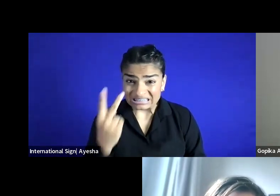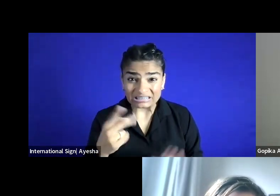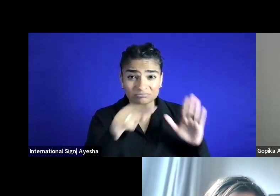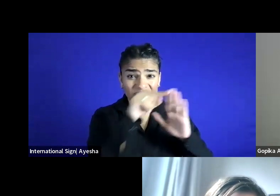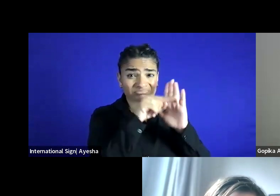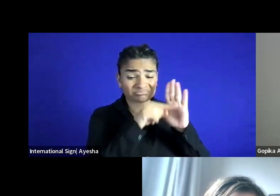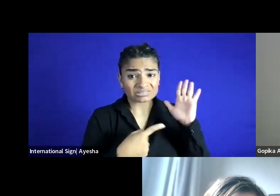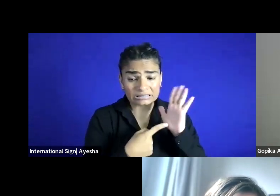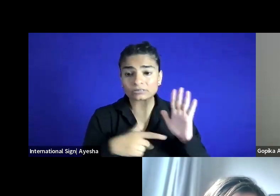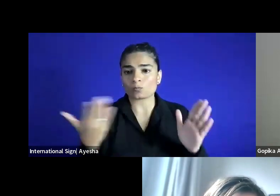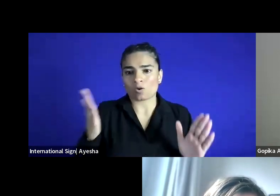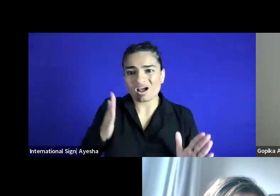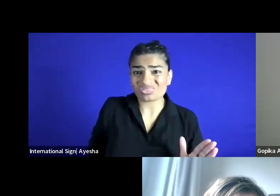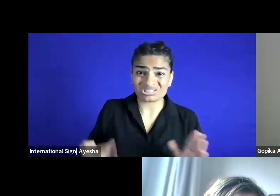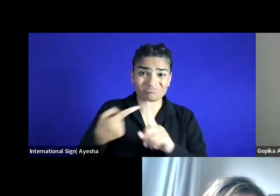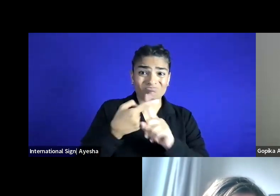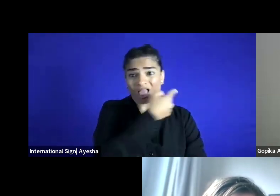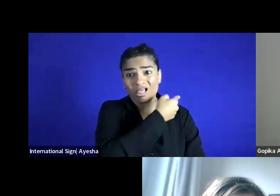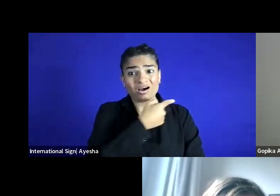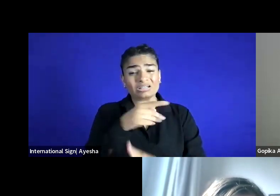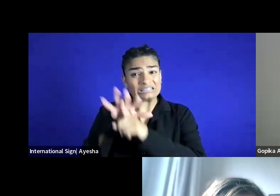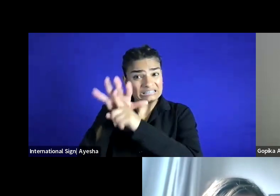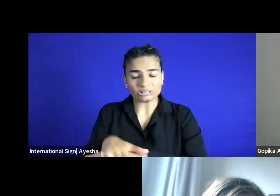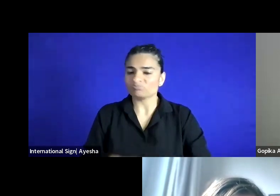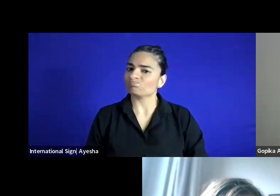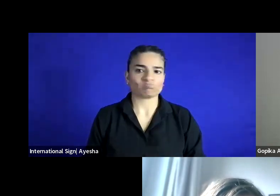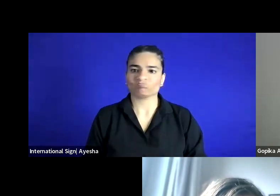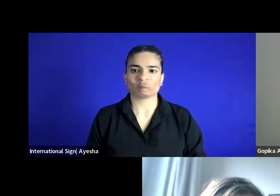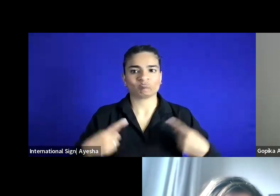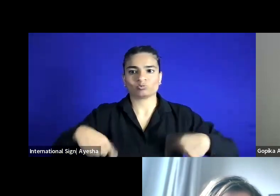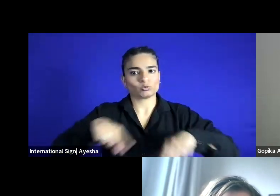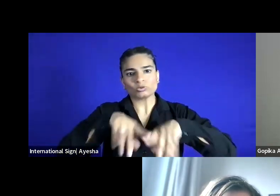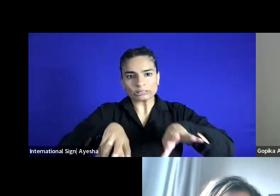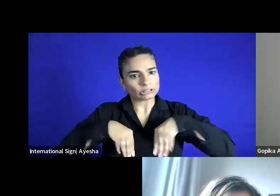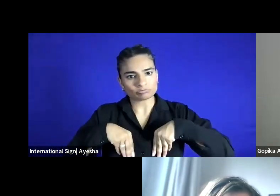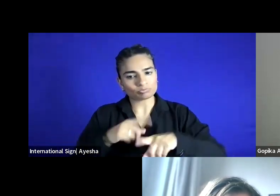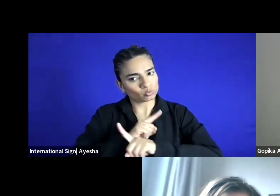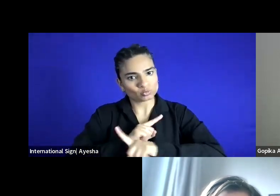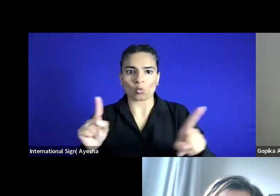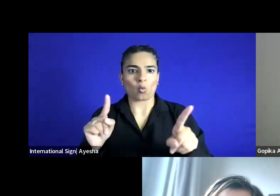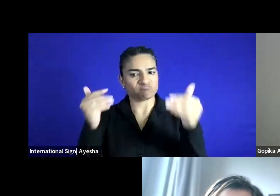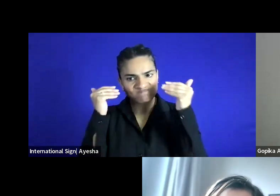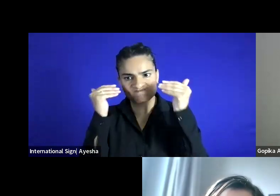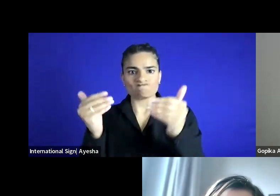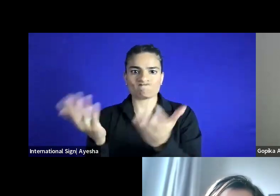this is something that will not, be able to have to continue in this space. So we are very clear on that.